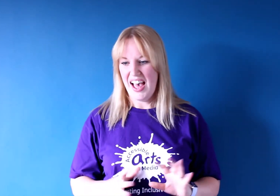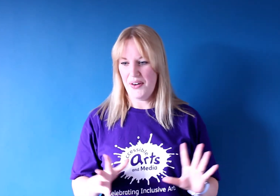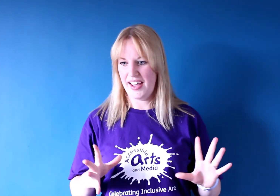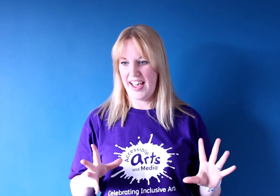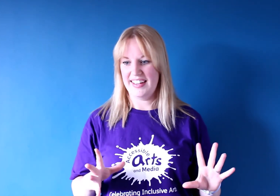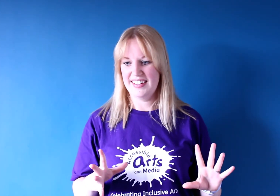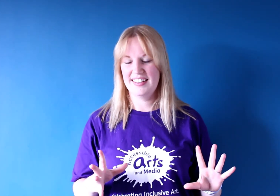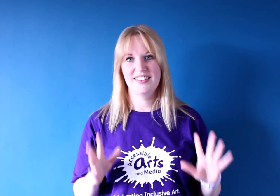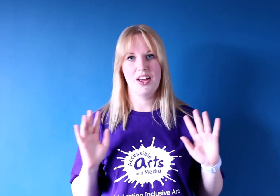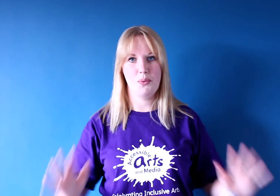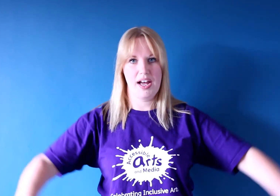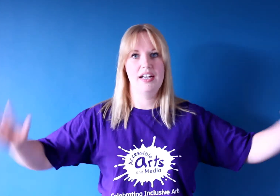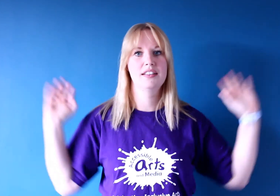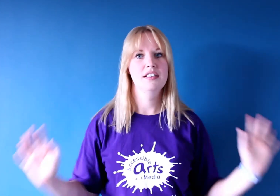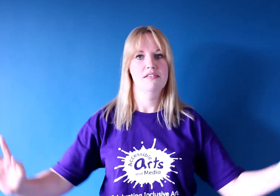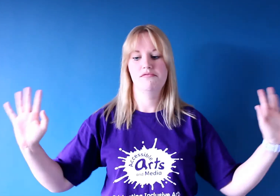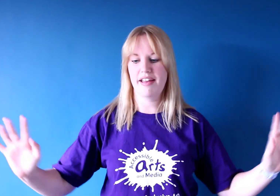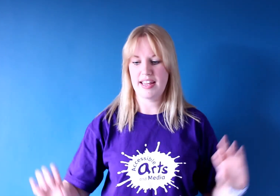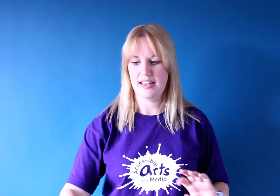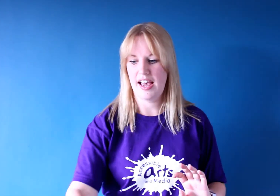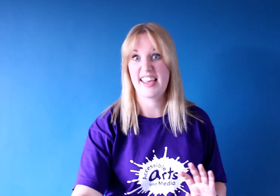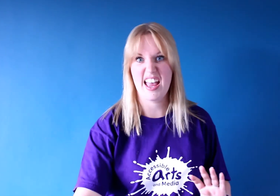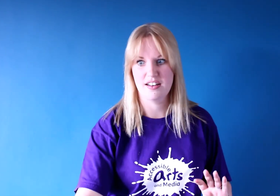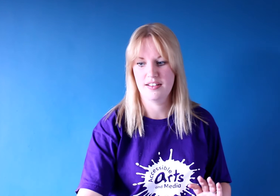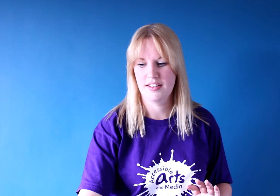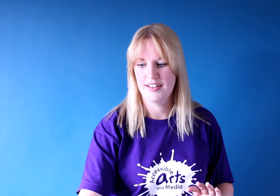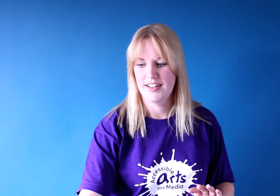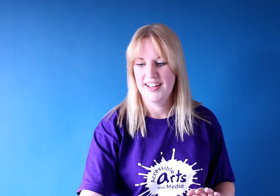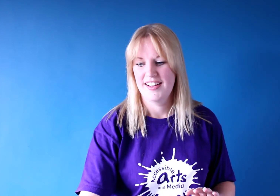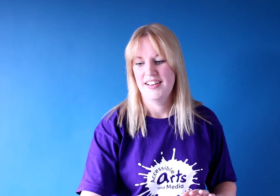Ok, so we are ready, again.